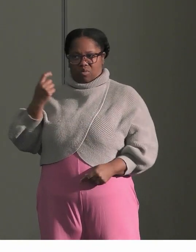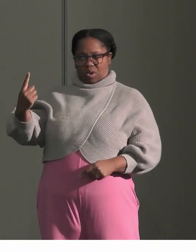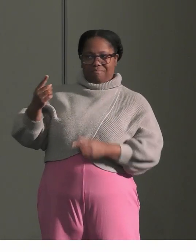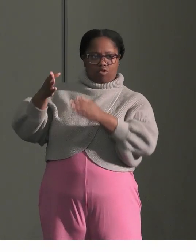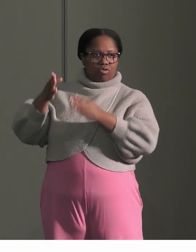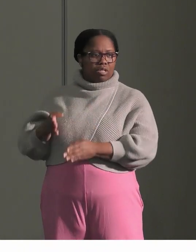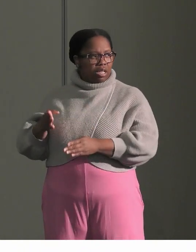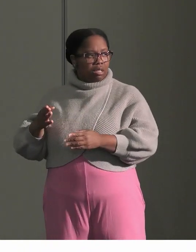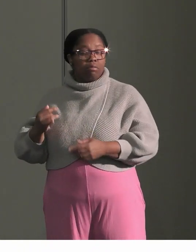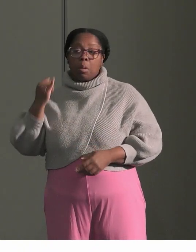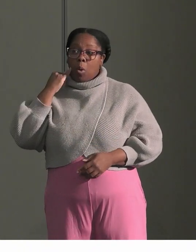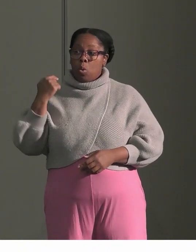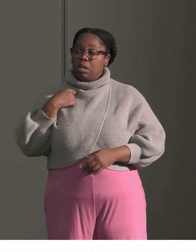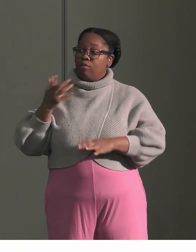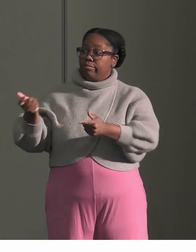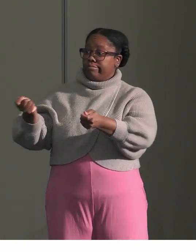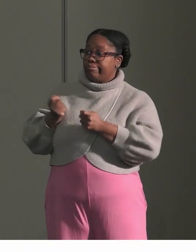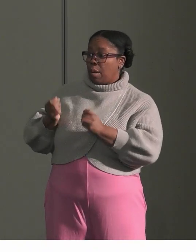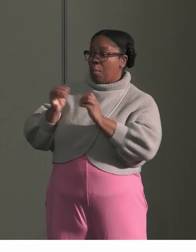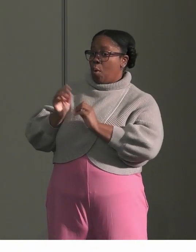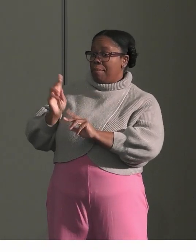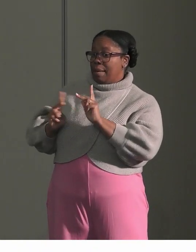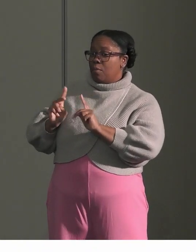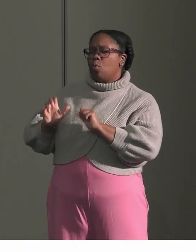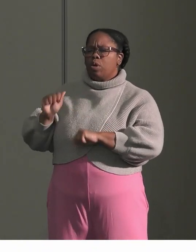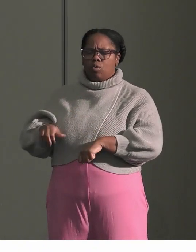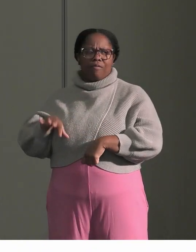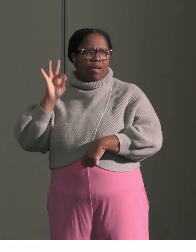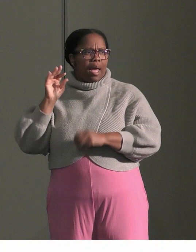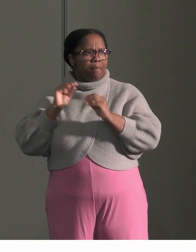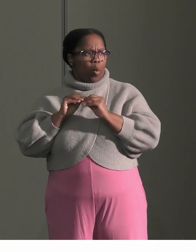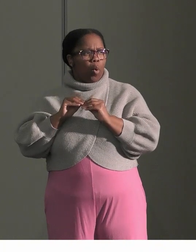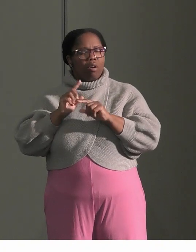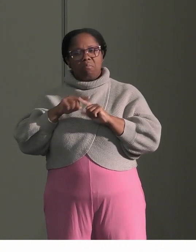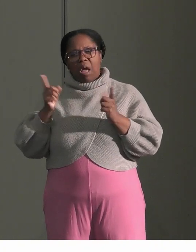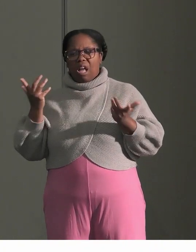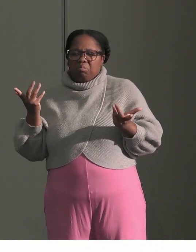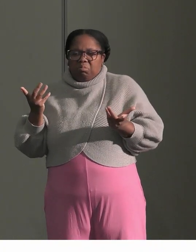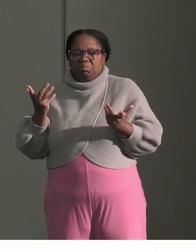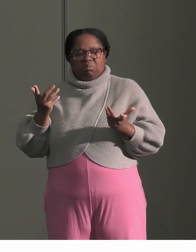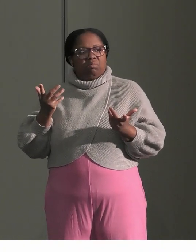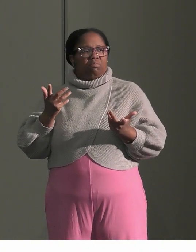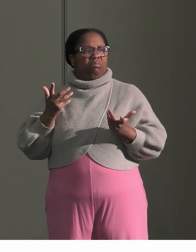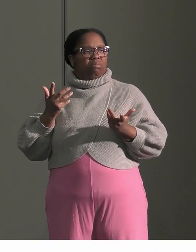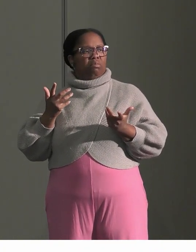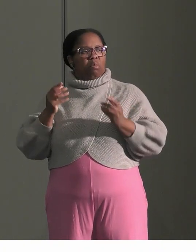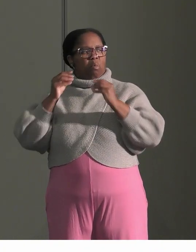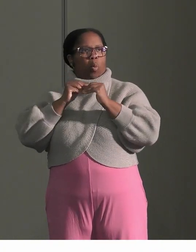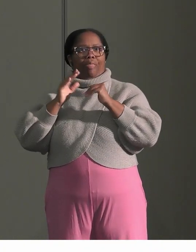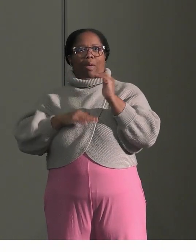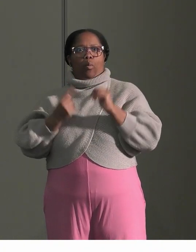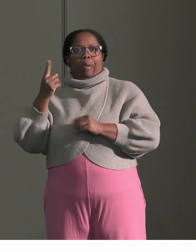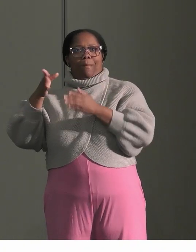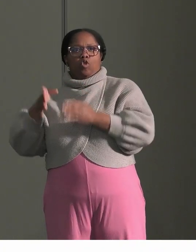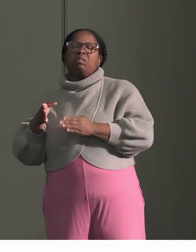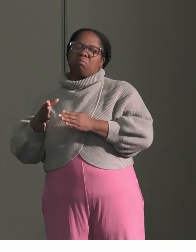We worked with more we may have found more. There is power to talk to more than one user.